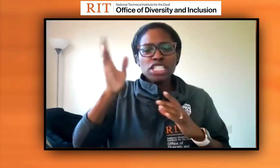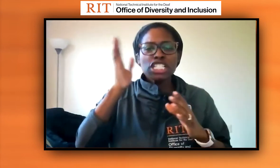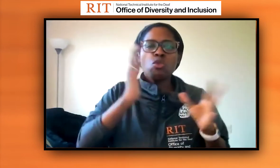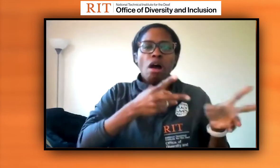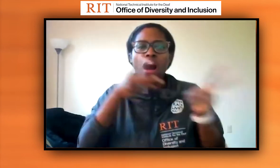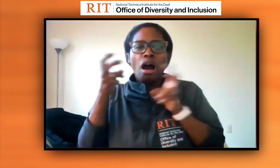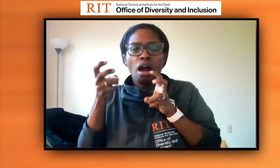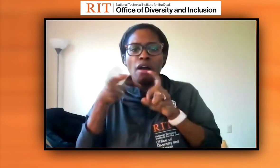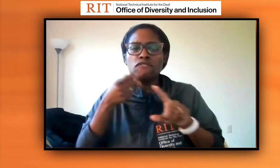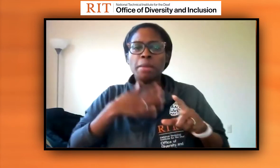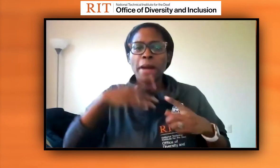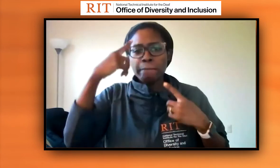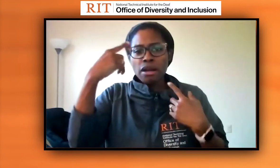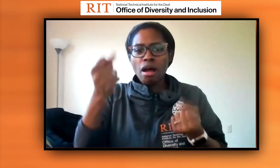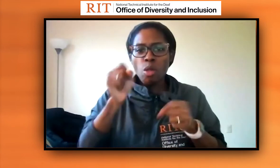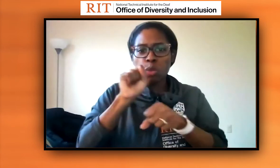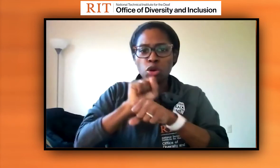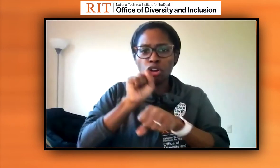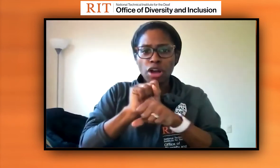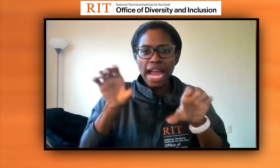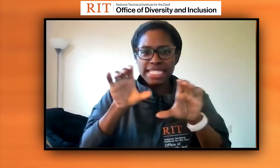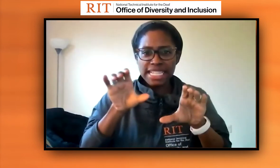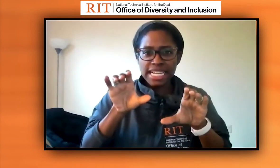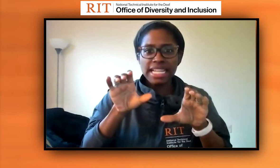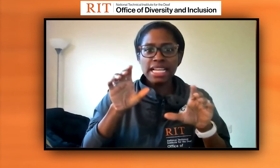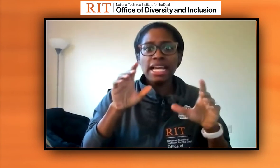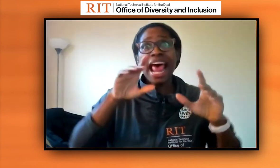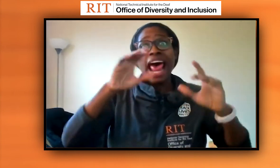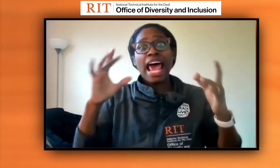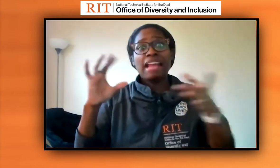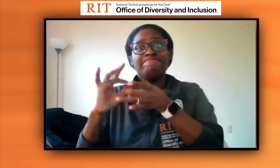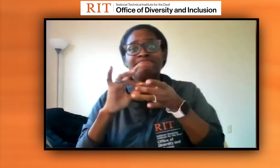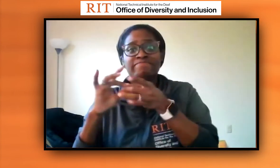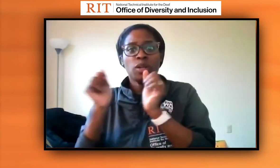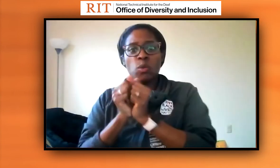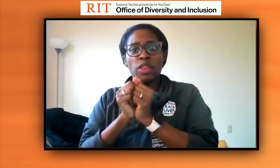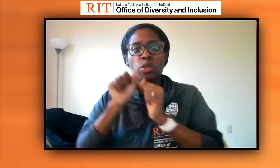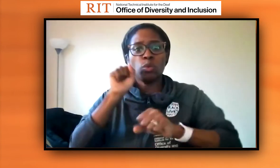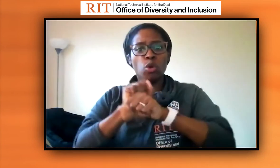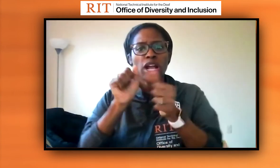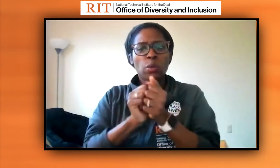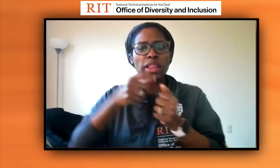and figuring out what I wanted to do and I realized it was just best to pull from the work that I already know.